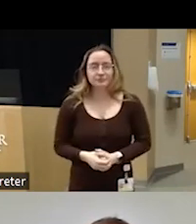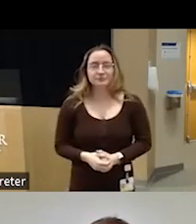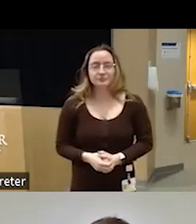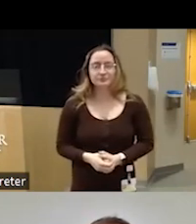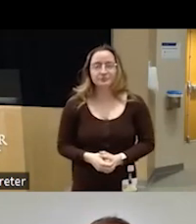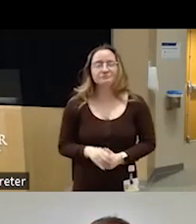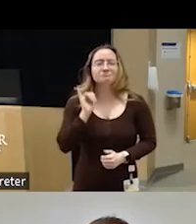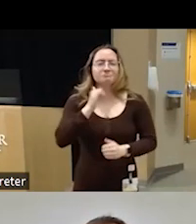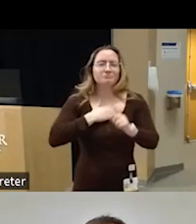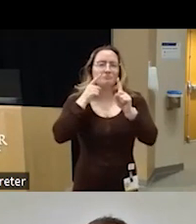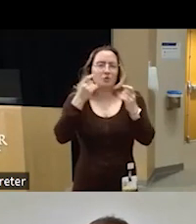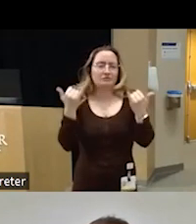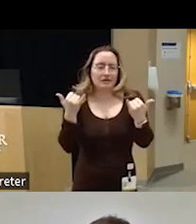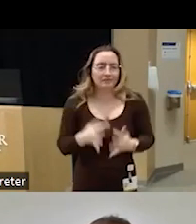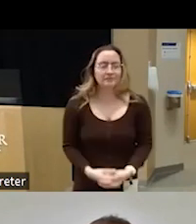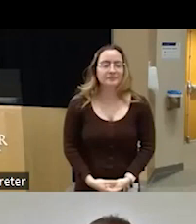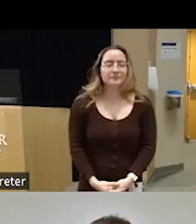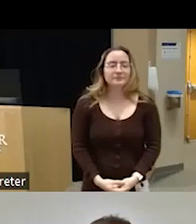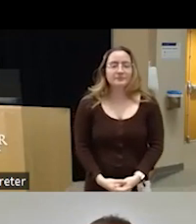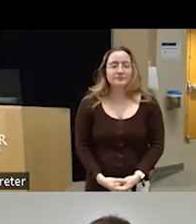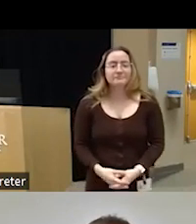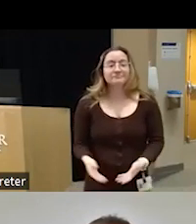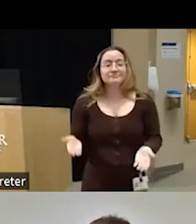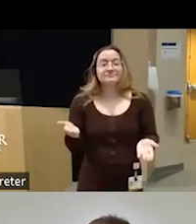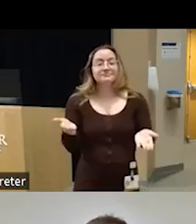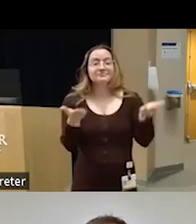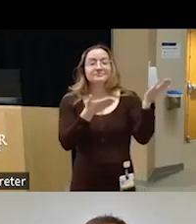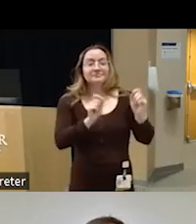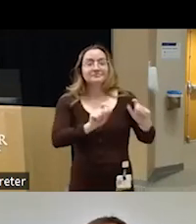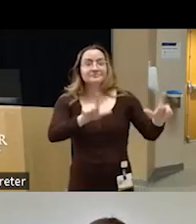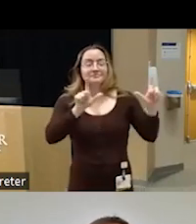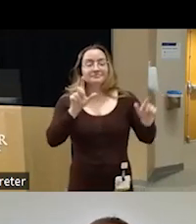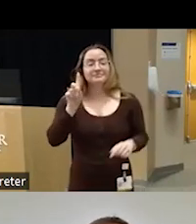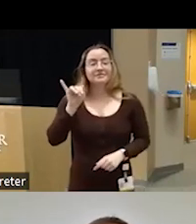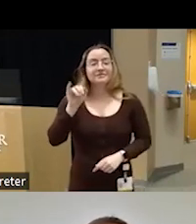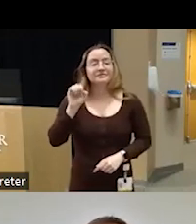You've already seen the disclosure. I have flashed it up again. I'm happy and